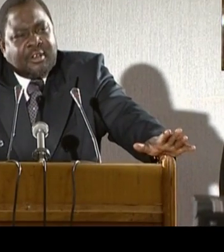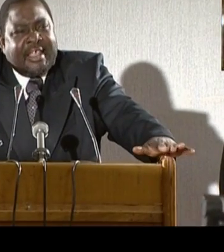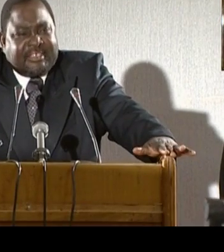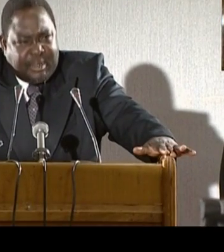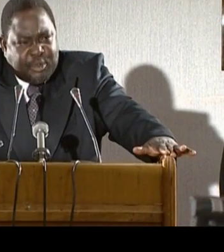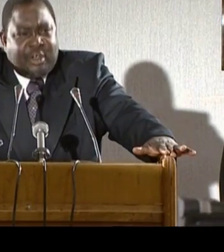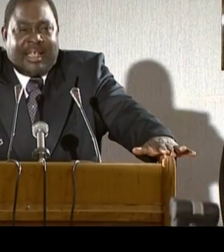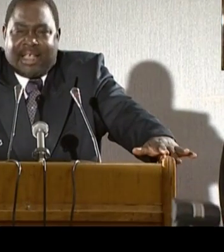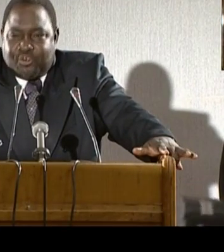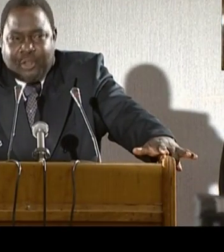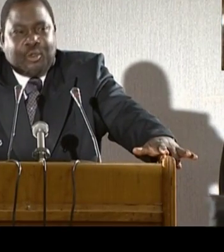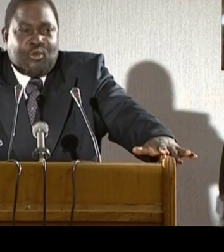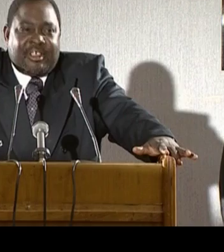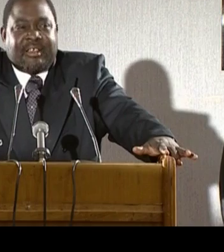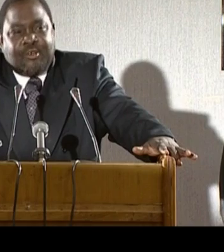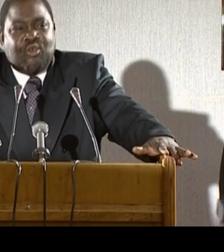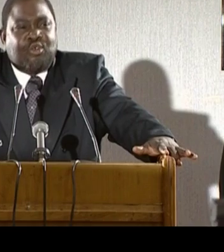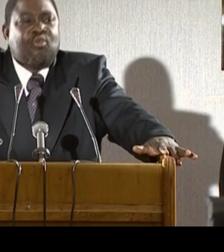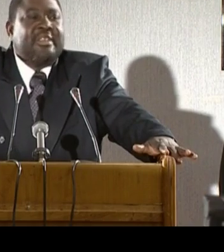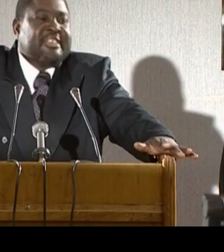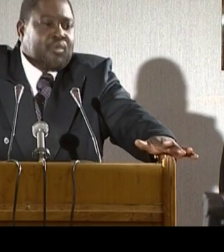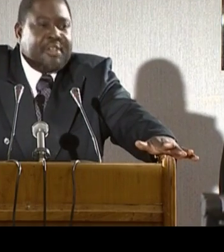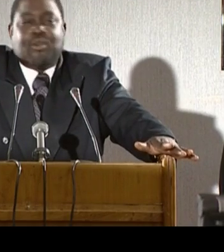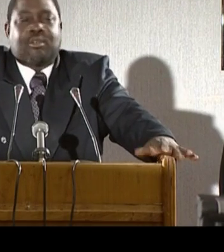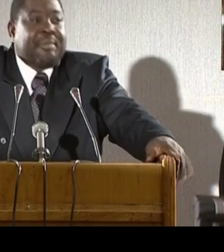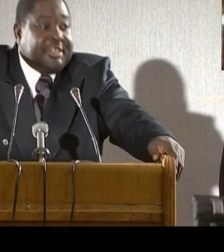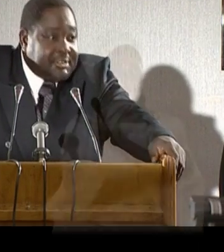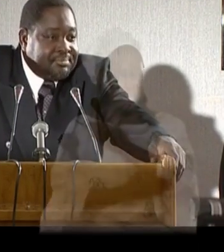of the kind of commitment we require from every citizen of our country.